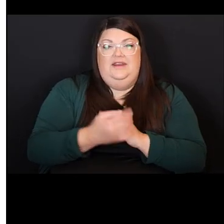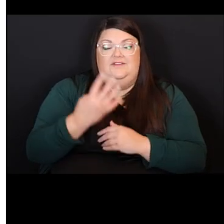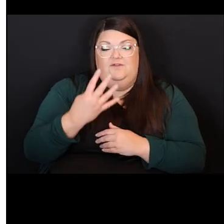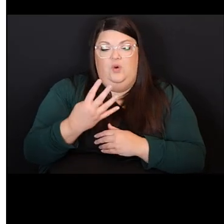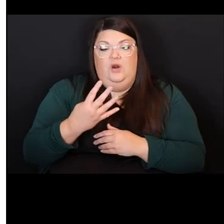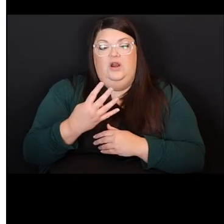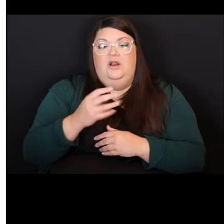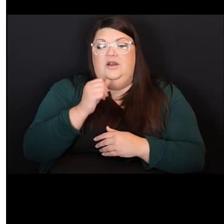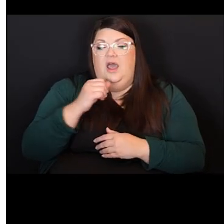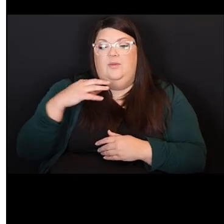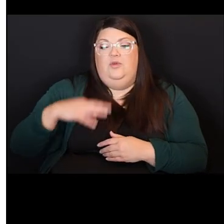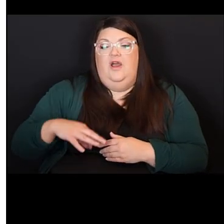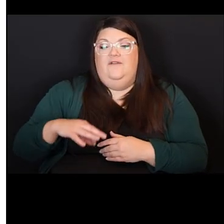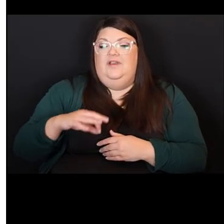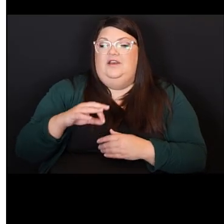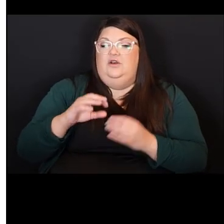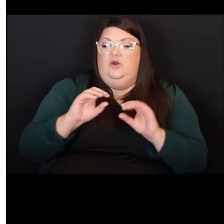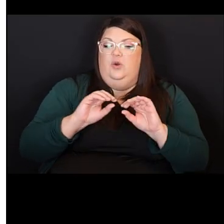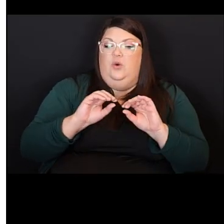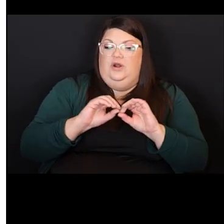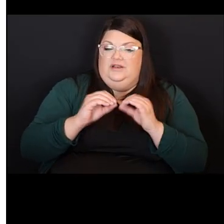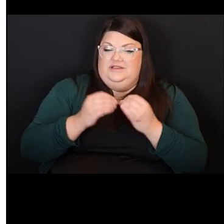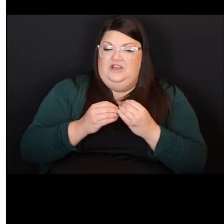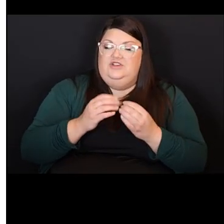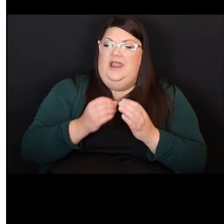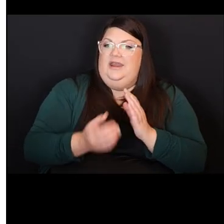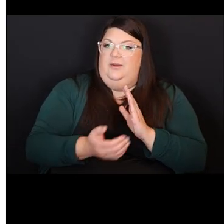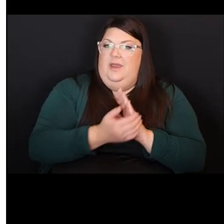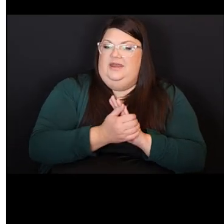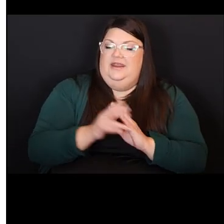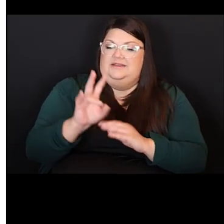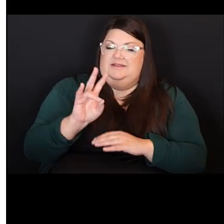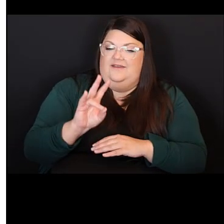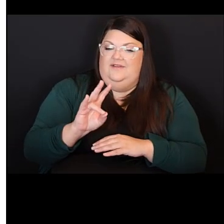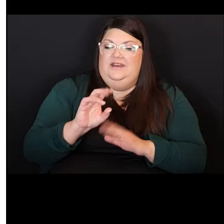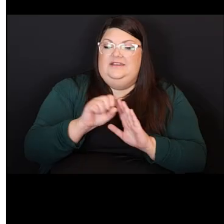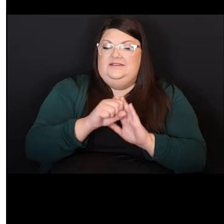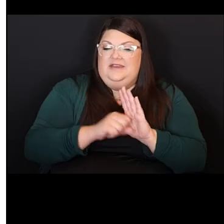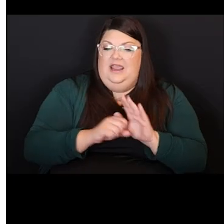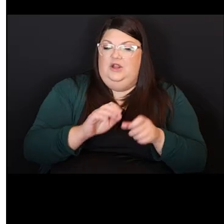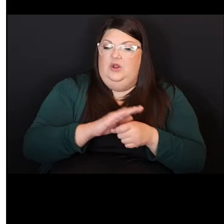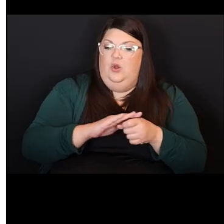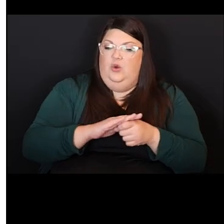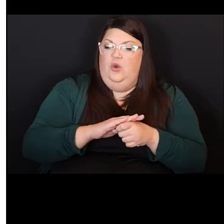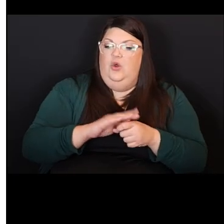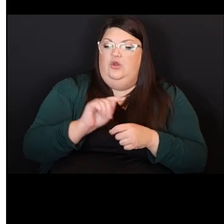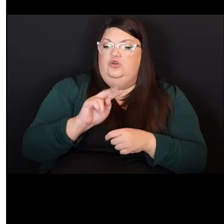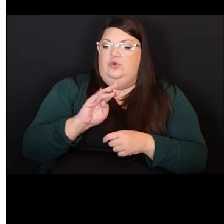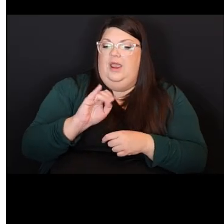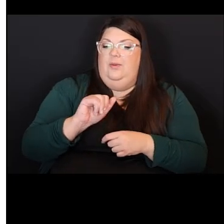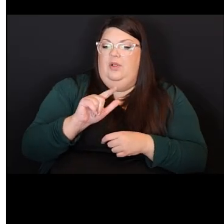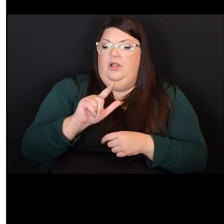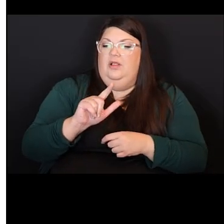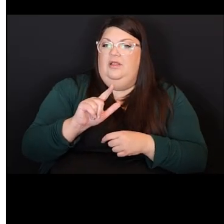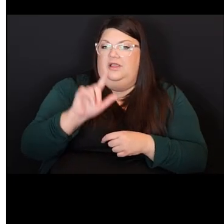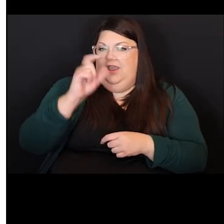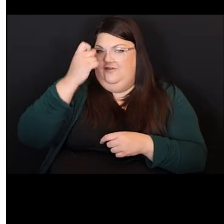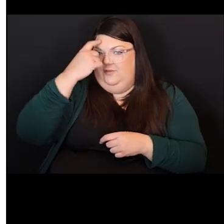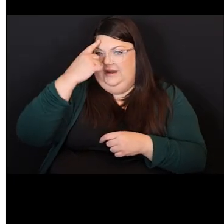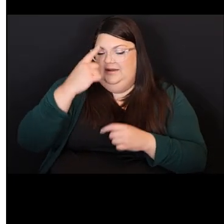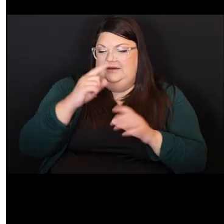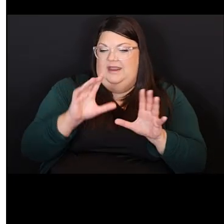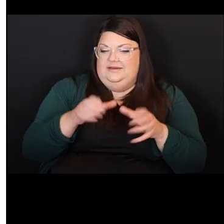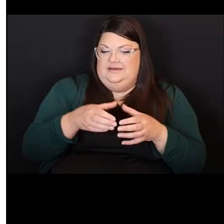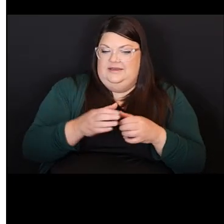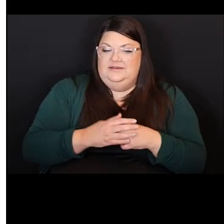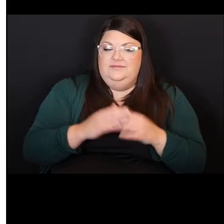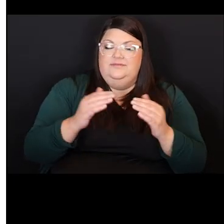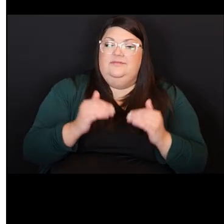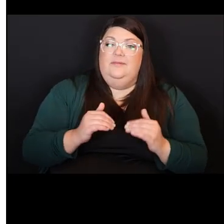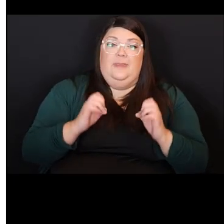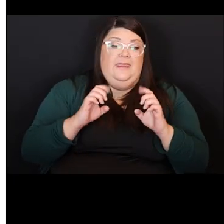Nonprofit Organizations, and Appendix VII - State, Local, and Tribal government entities. Education